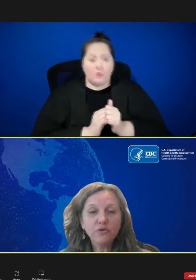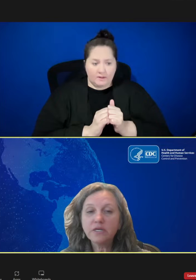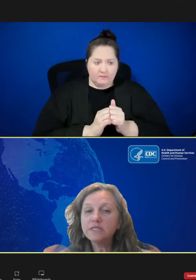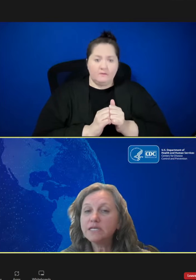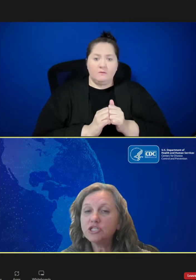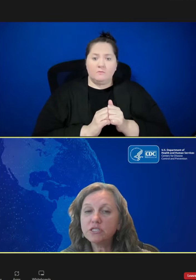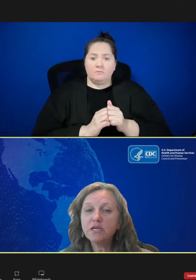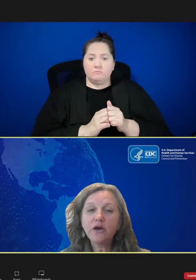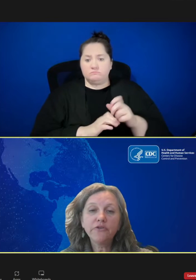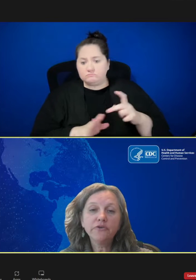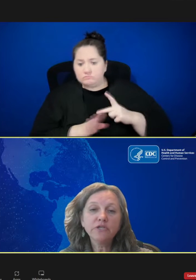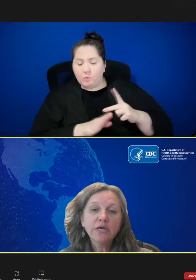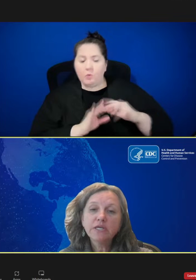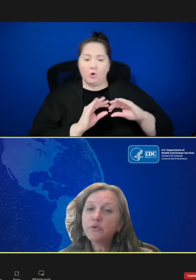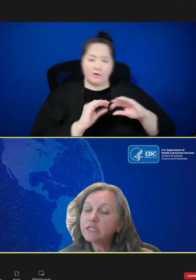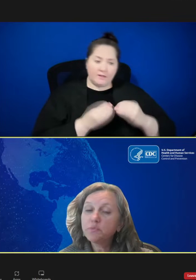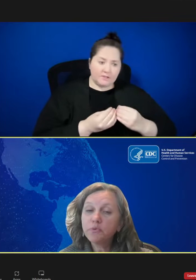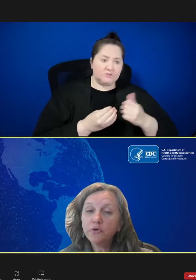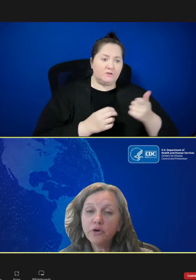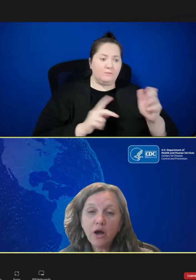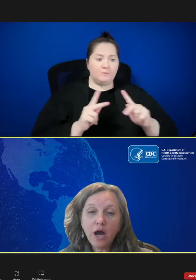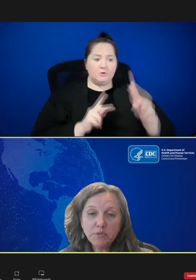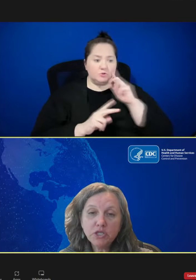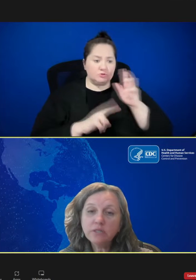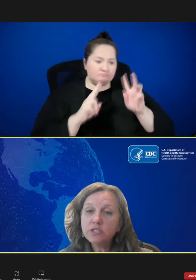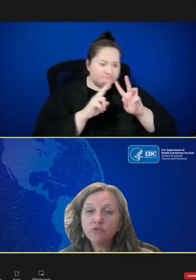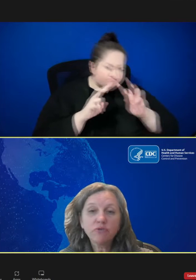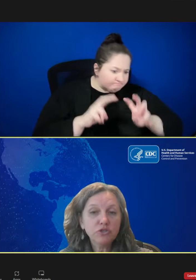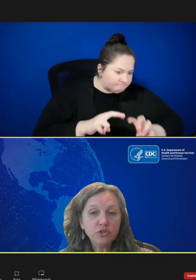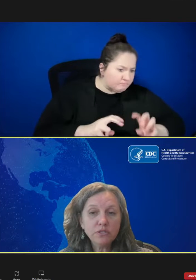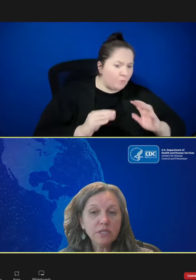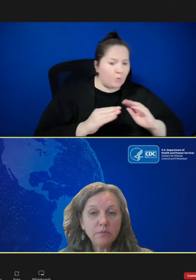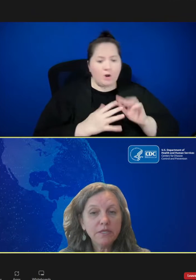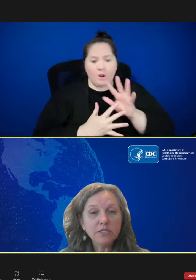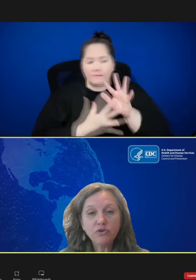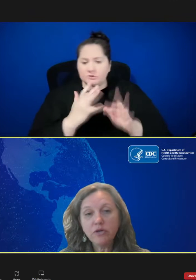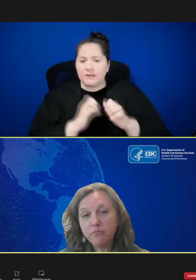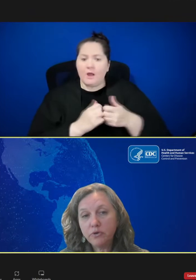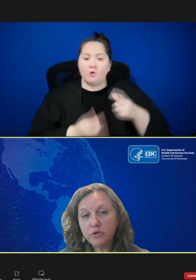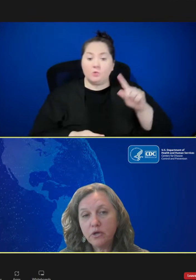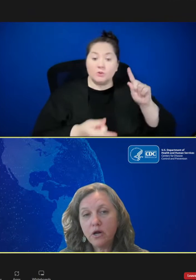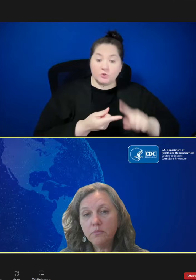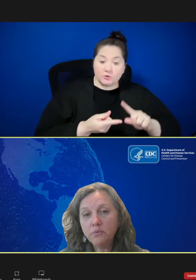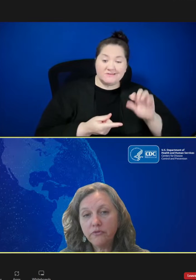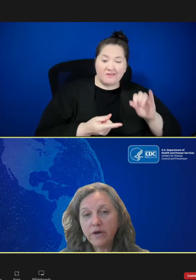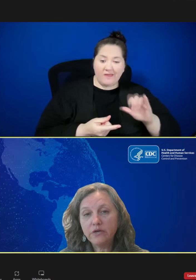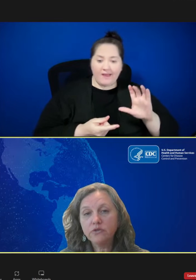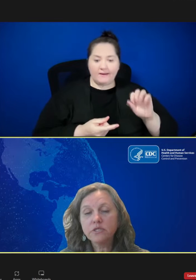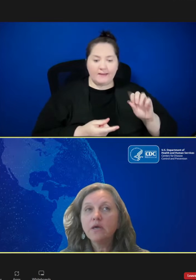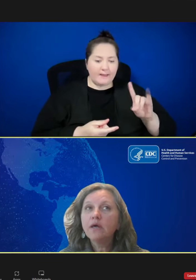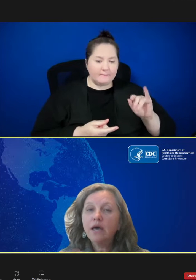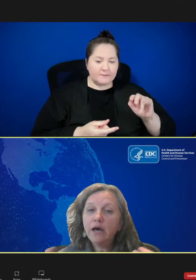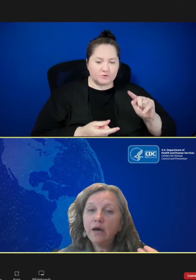organizations and others to explore options to reduce the administrative burden on providers,